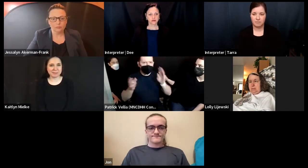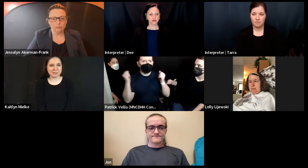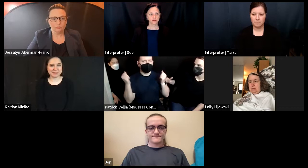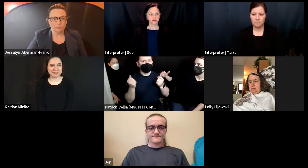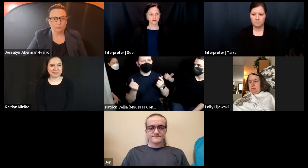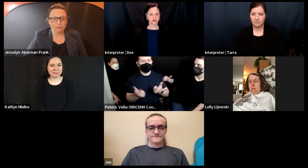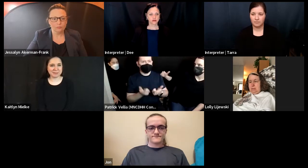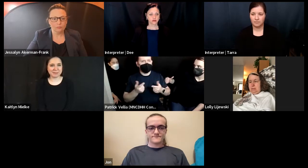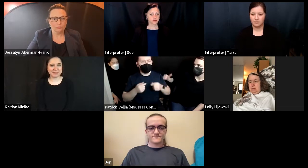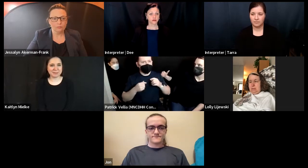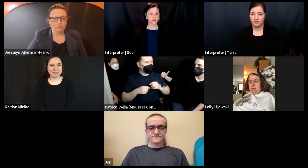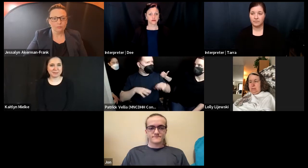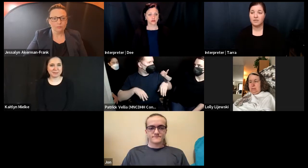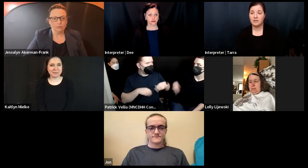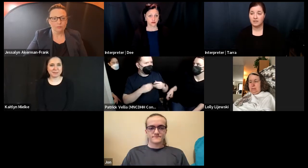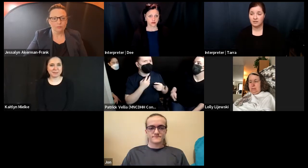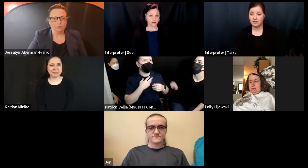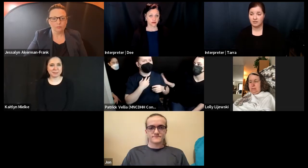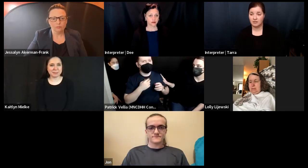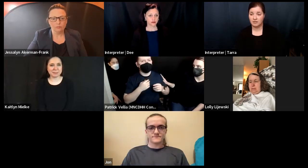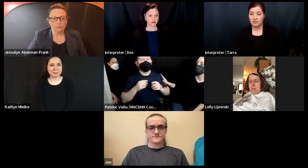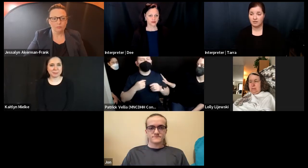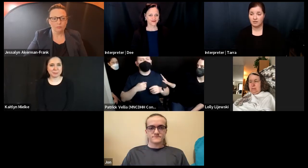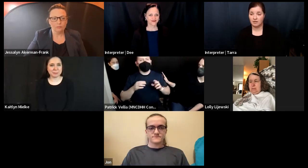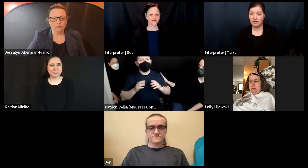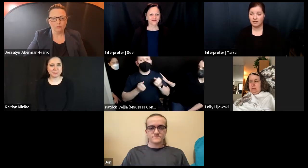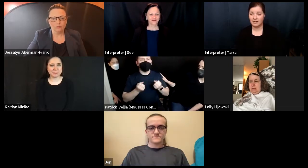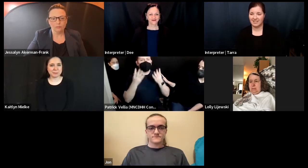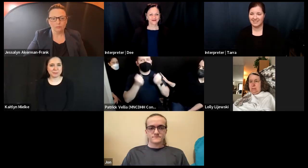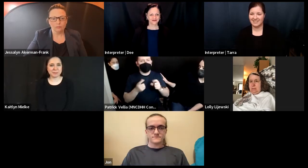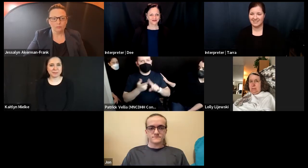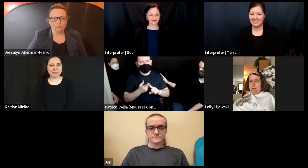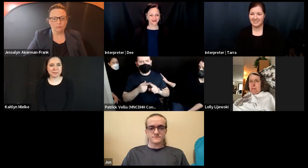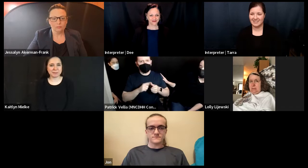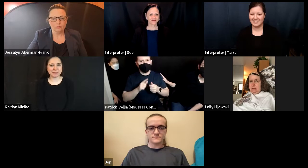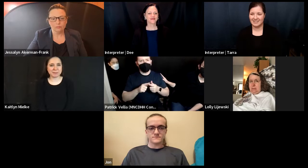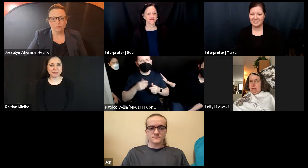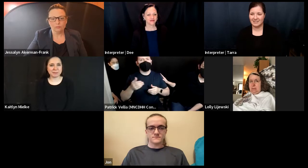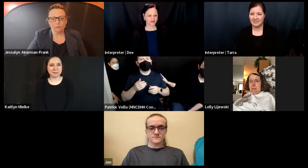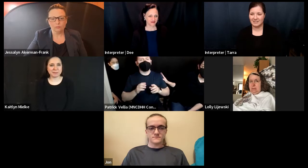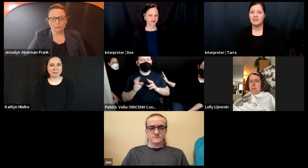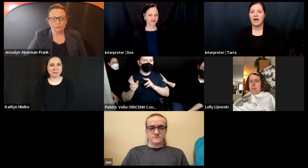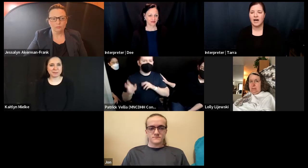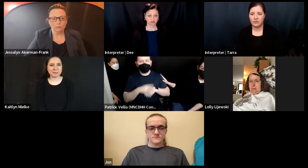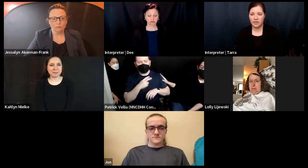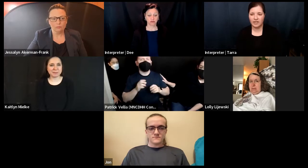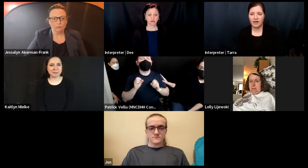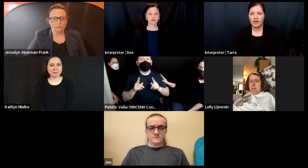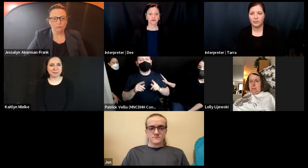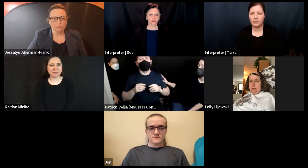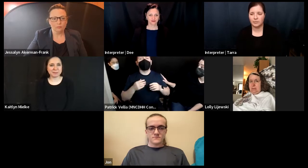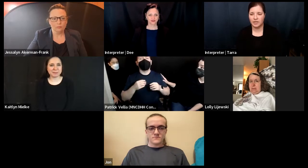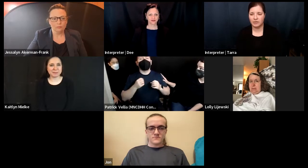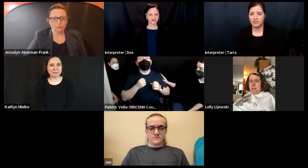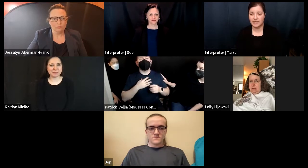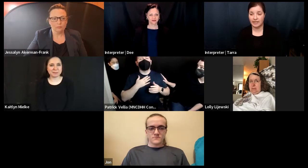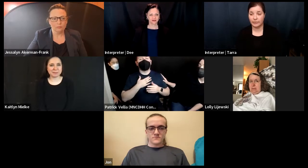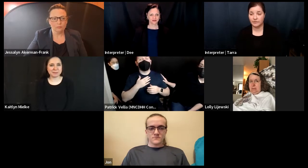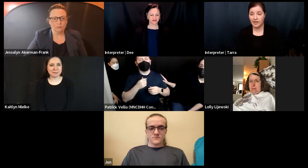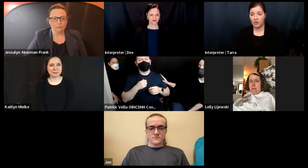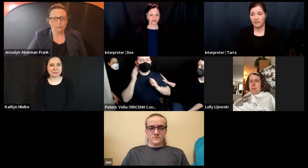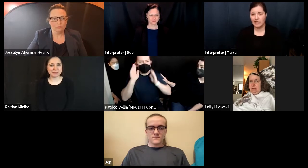I'm going to turn it over to Patrick.